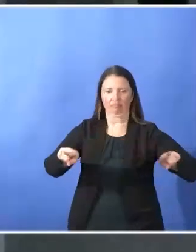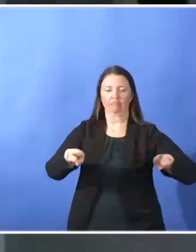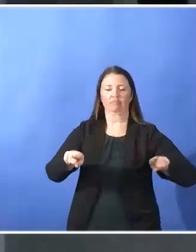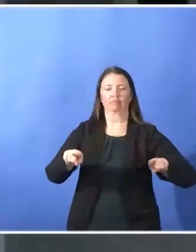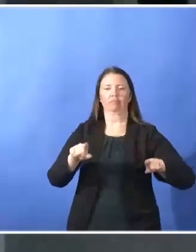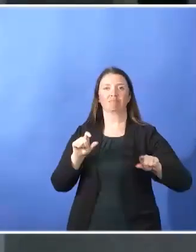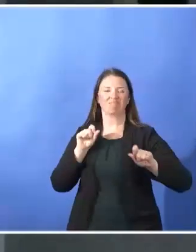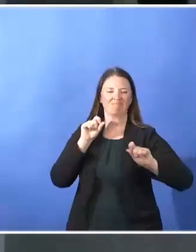TRANSMITTING MESSAGES TO CABLE, TV BROADCASTERS, AND OTHER